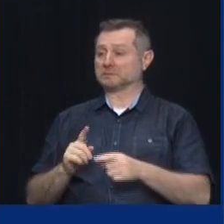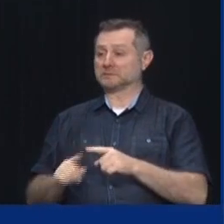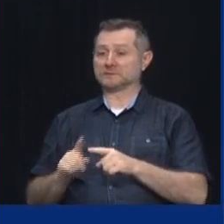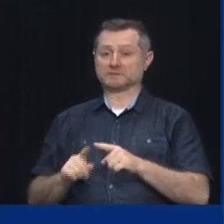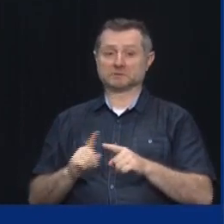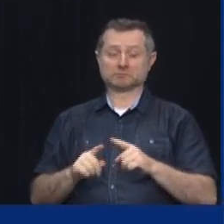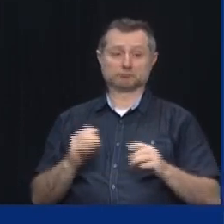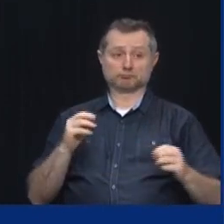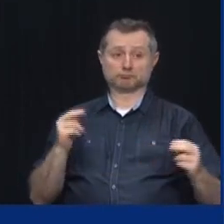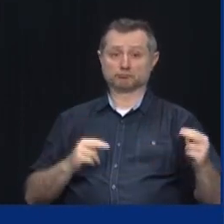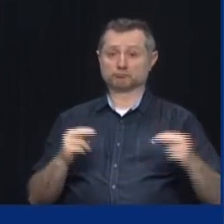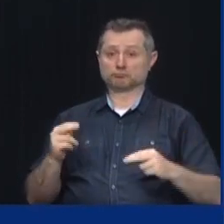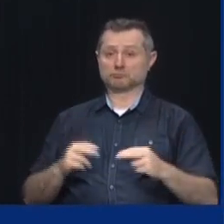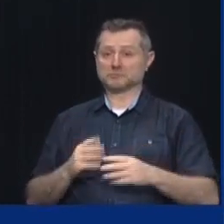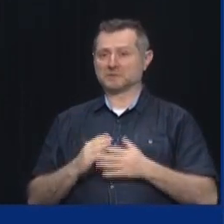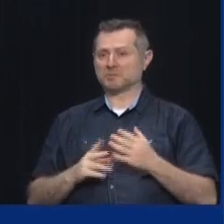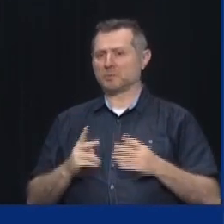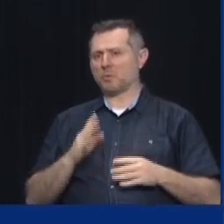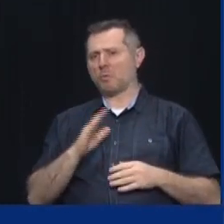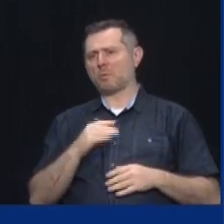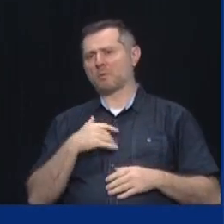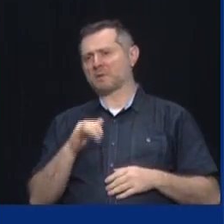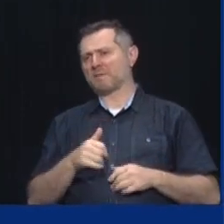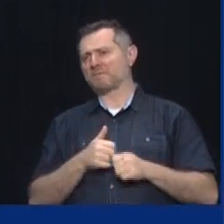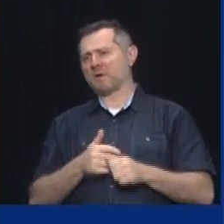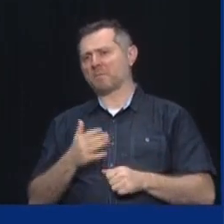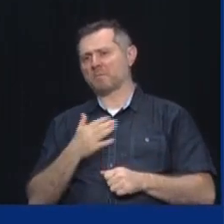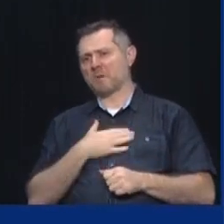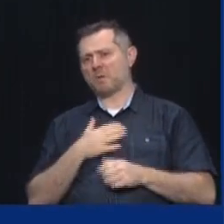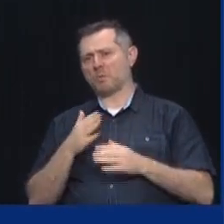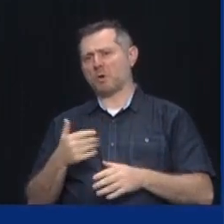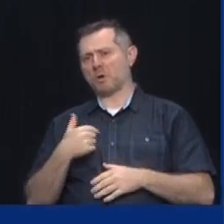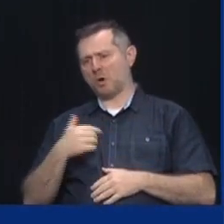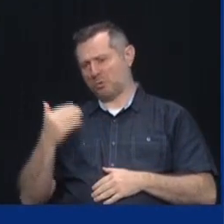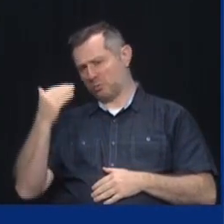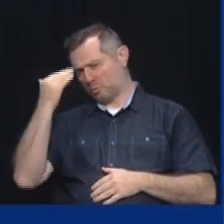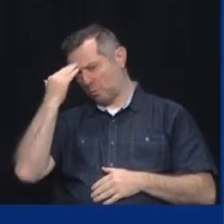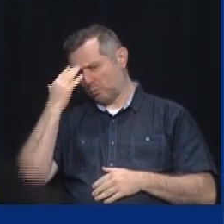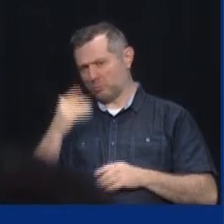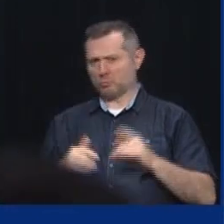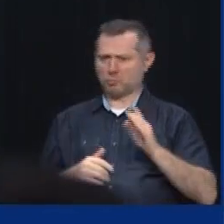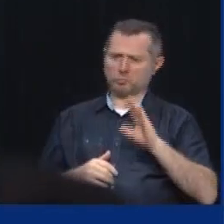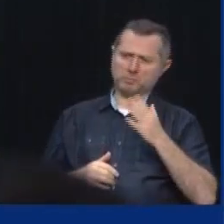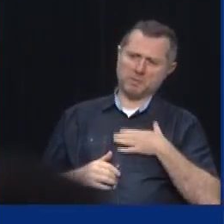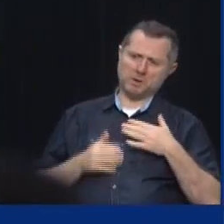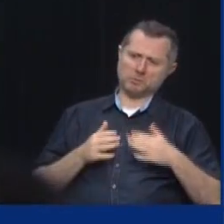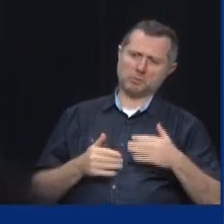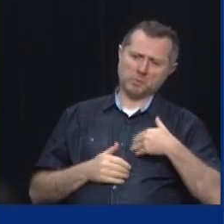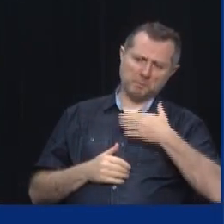ALSO, SUPER HEATED POLITICAL ENVIRONMENT, EVERYBODY HAS AN OPINION.